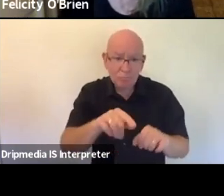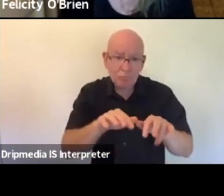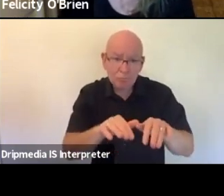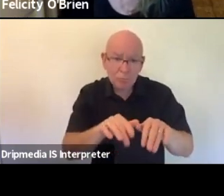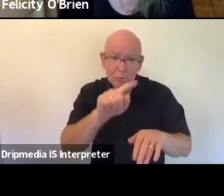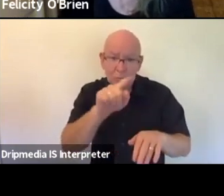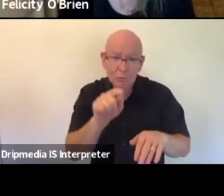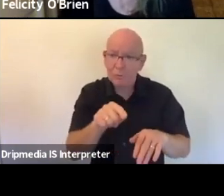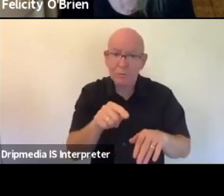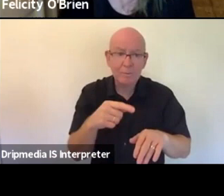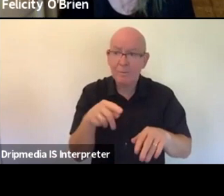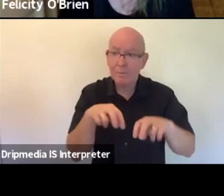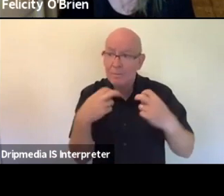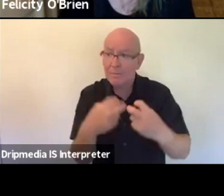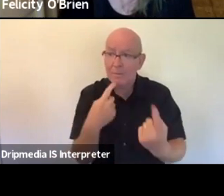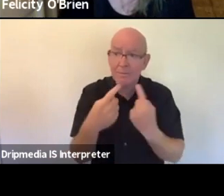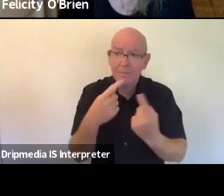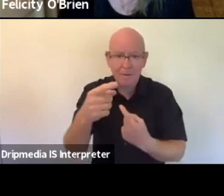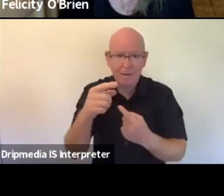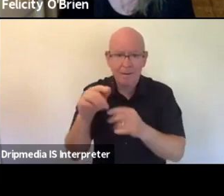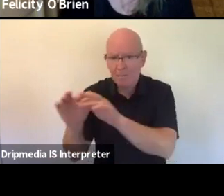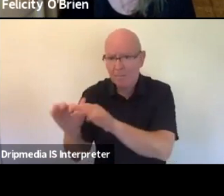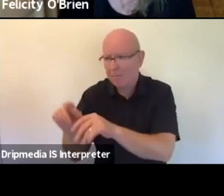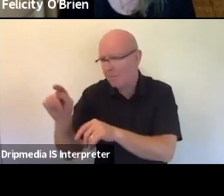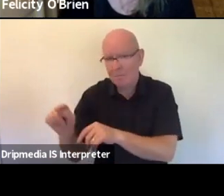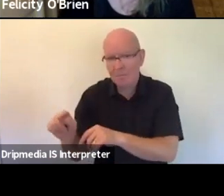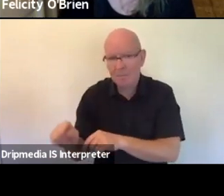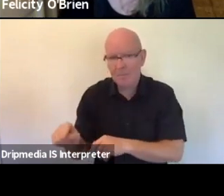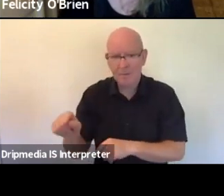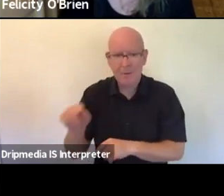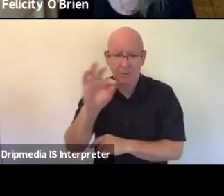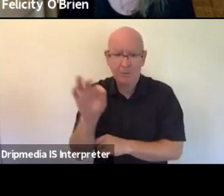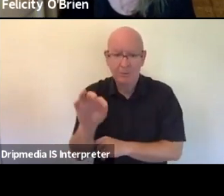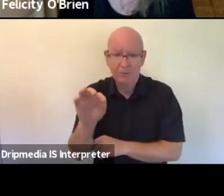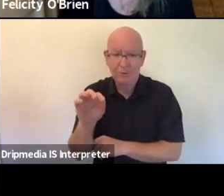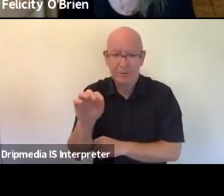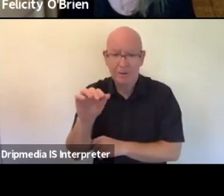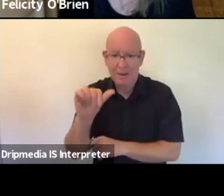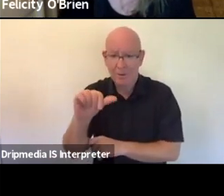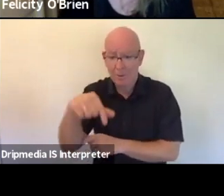the online community through the sp.org website. You can also participate in the follow-up discussions